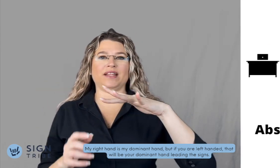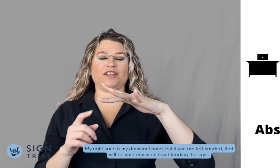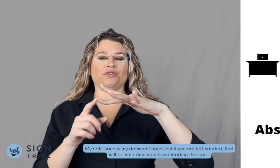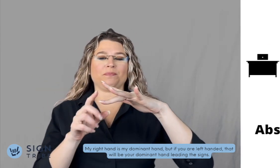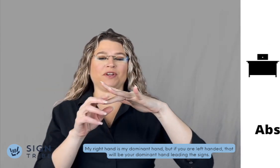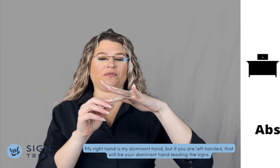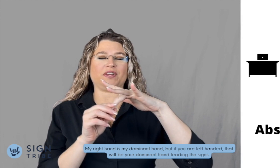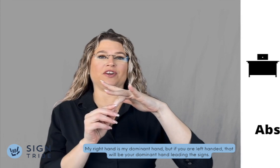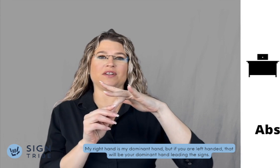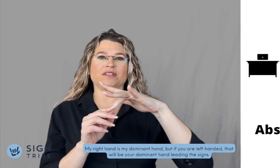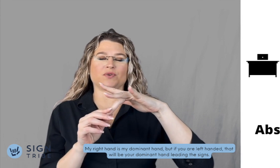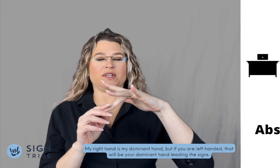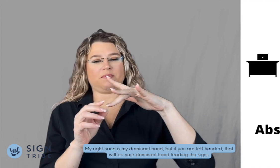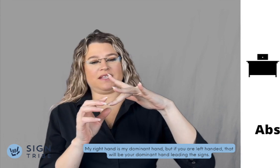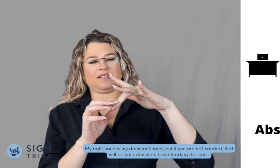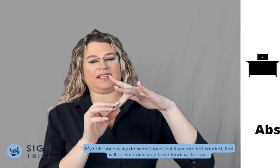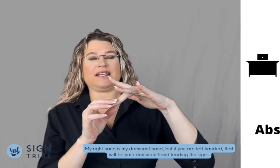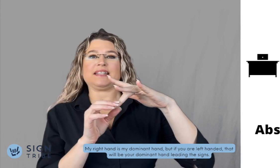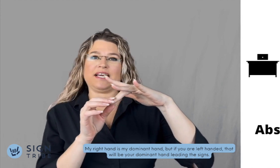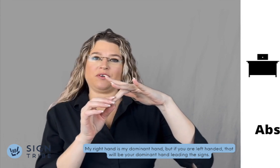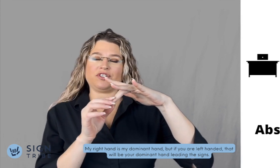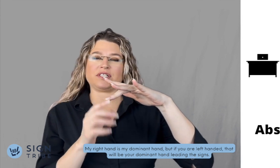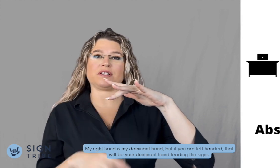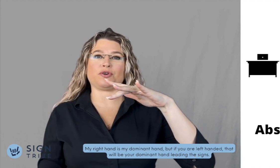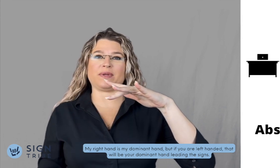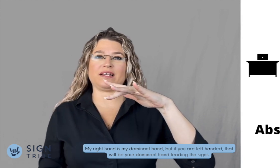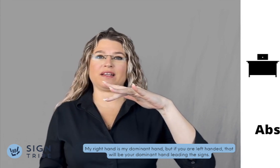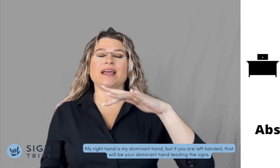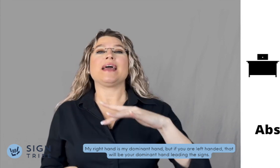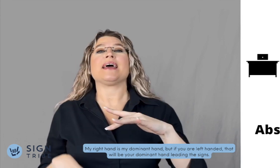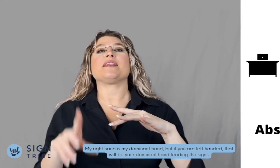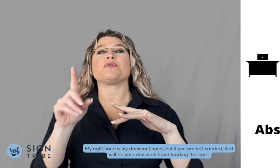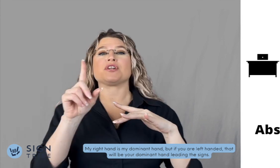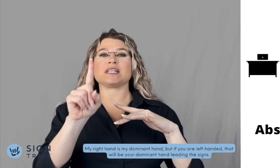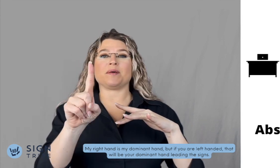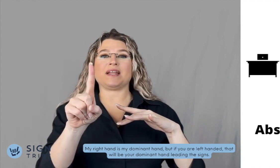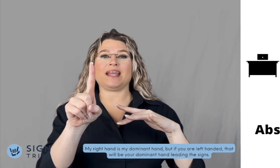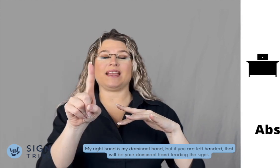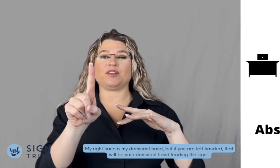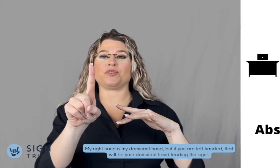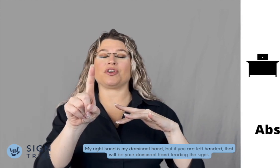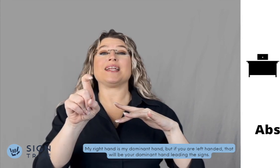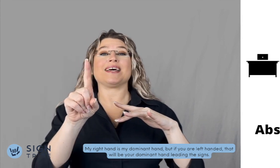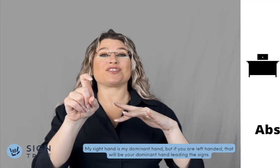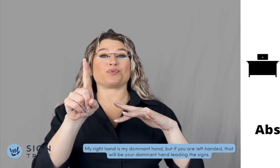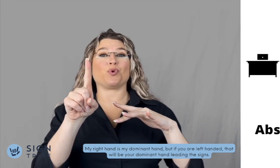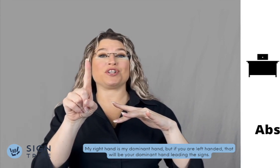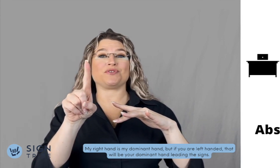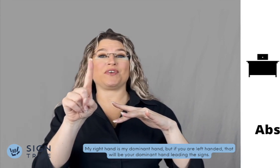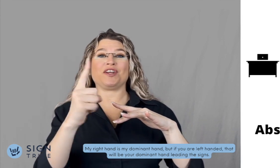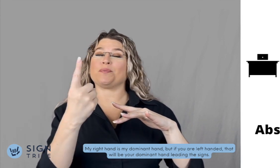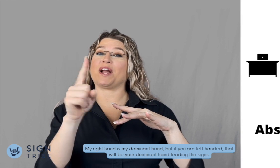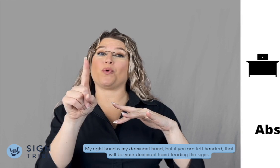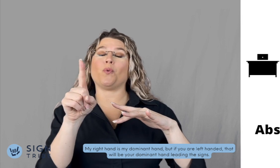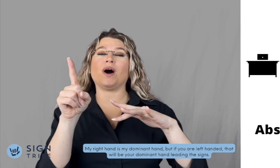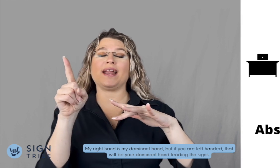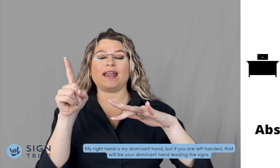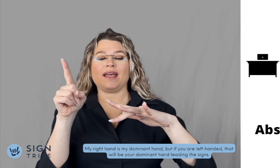and then your middle finger is going to be sticking down just a little bit, and then with your dominant hand, with your index or pointer finger, make a one,